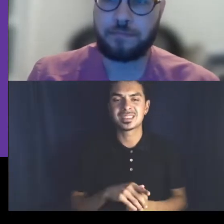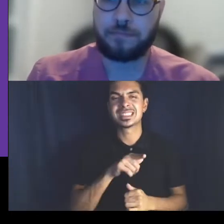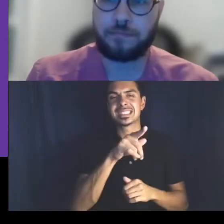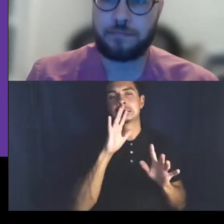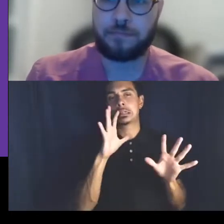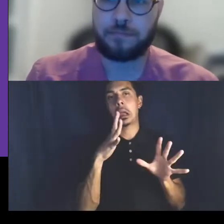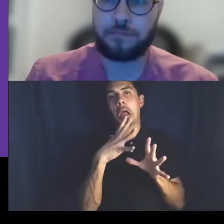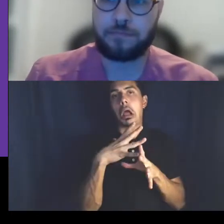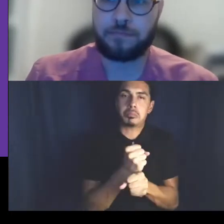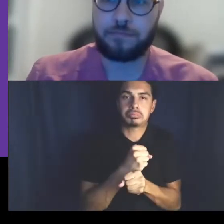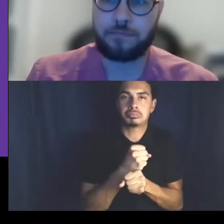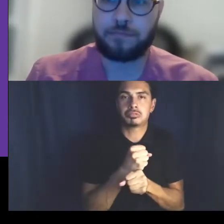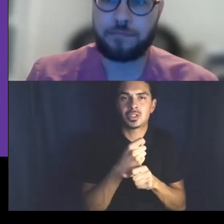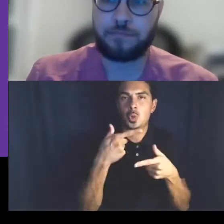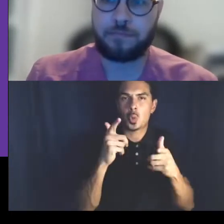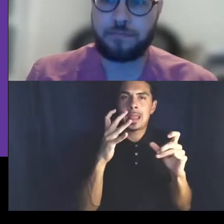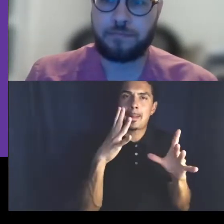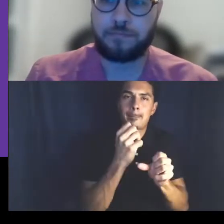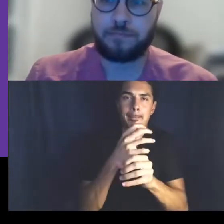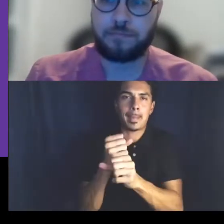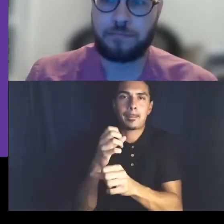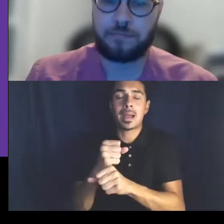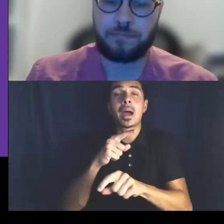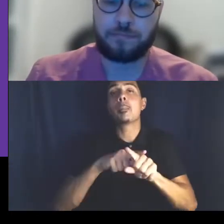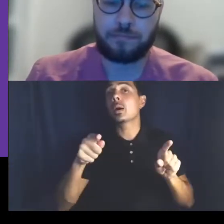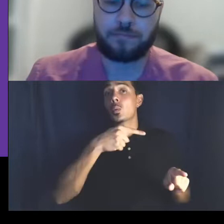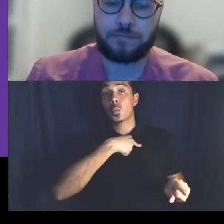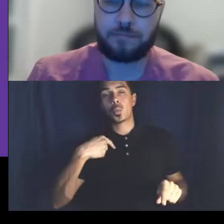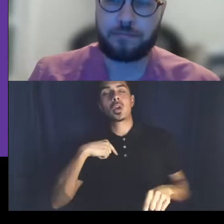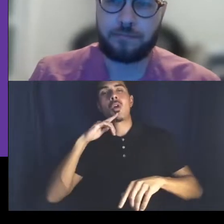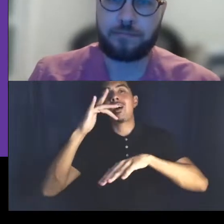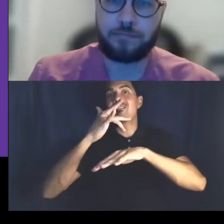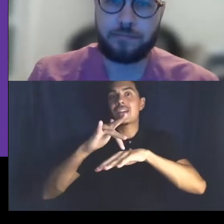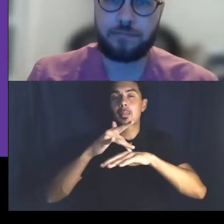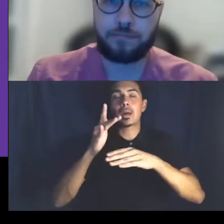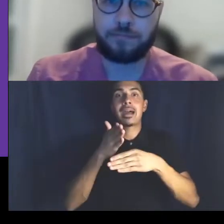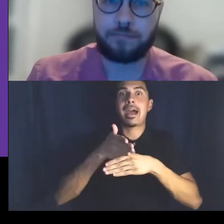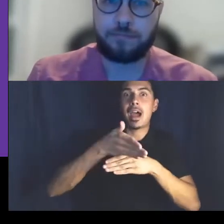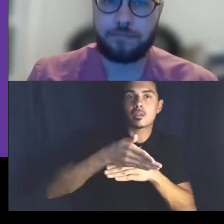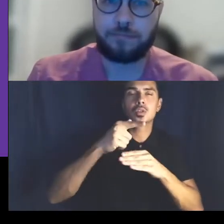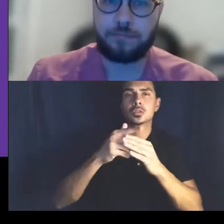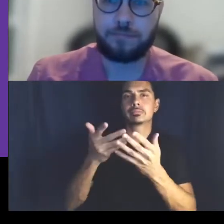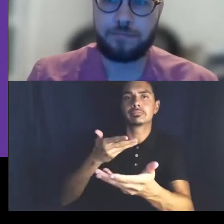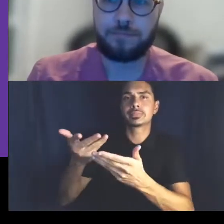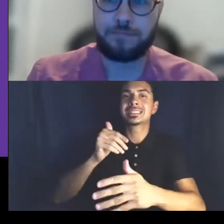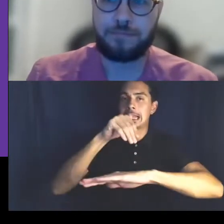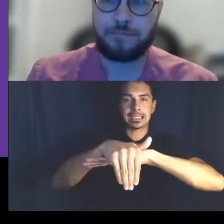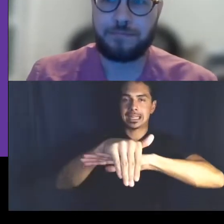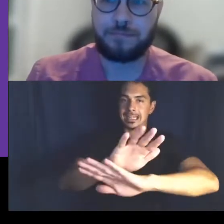but we're always available to talk afterwards, not tonight, 'cause it's late here,